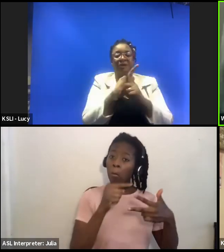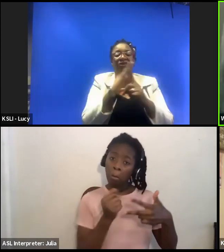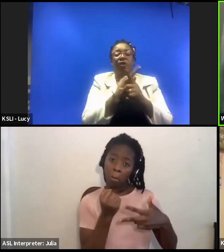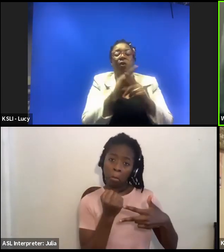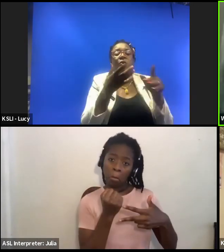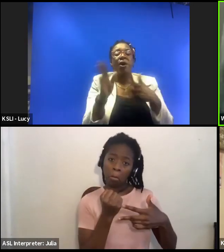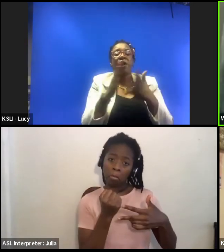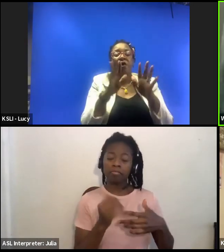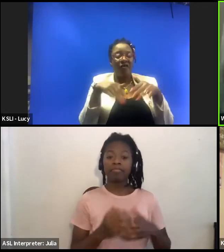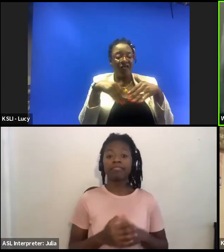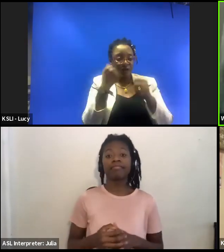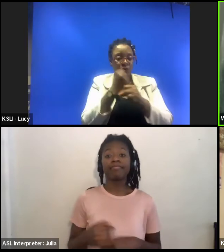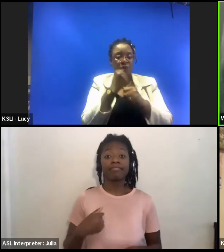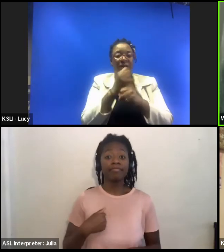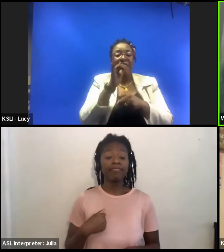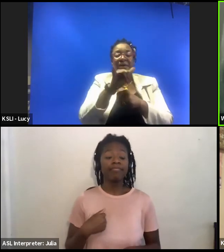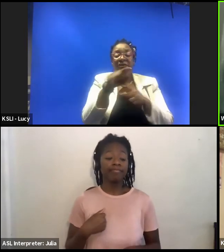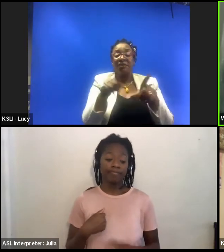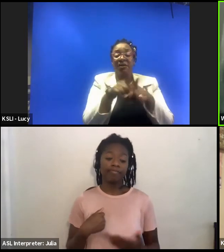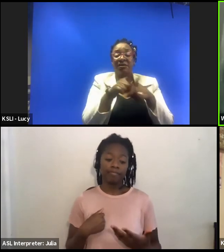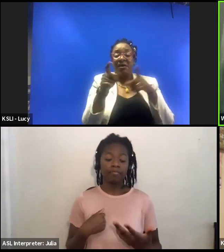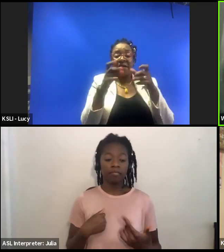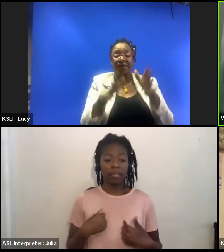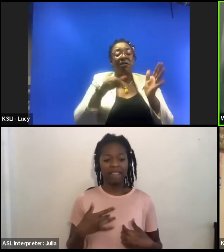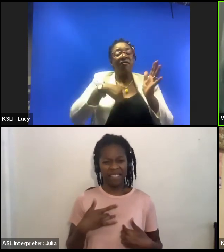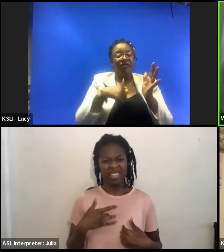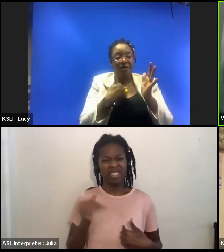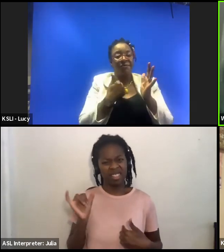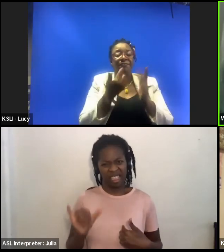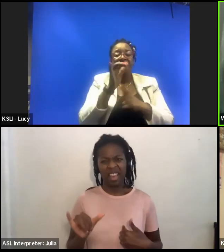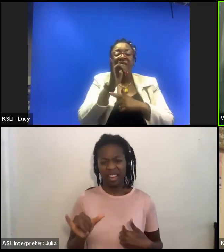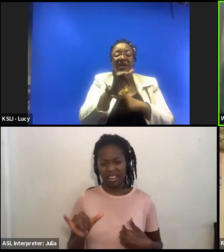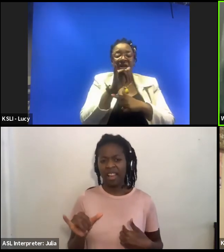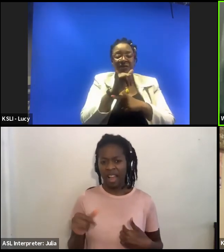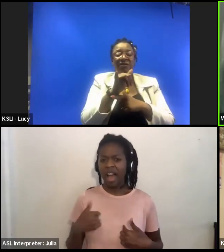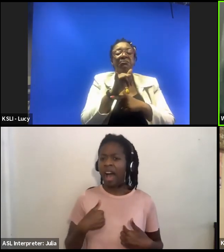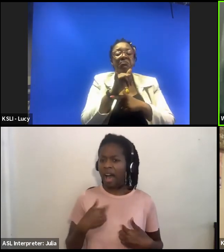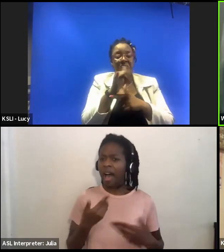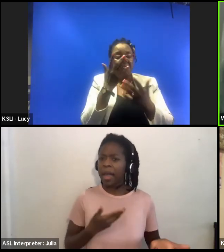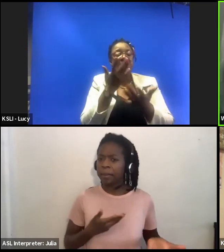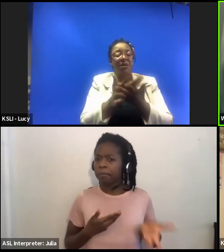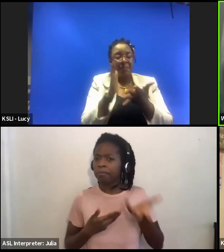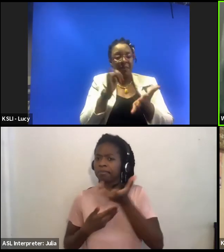I feel like that's the thing that I will bring to the table. If you allow me,